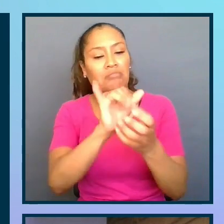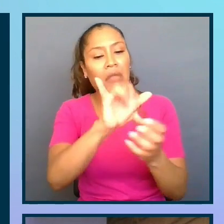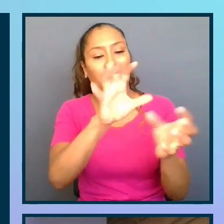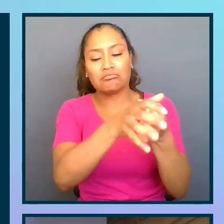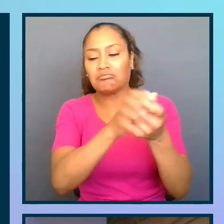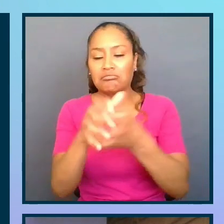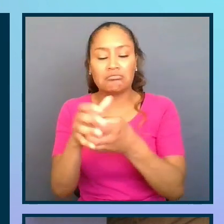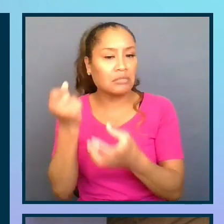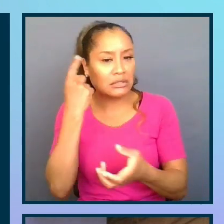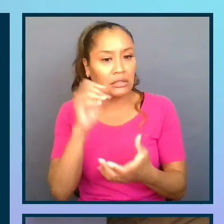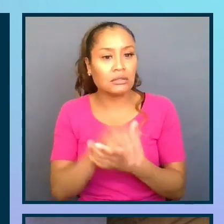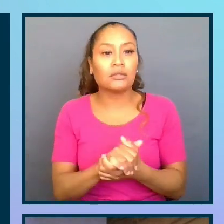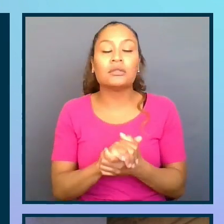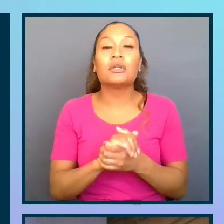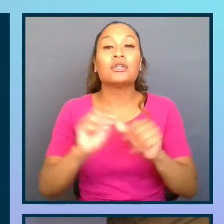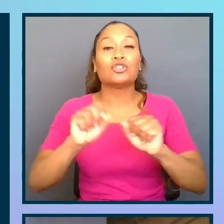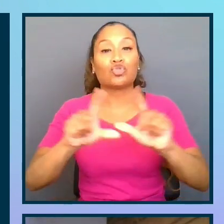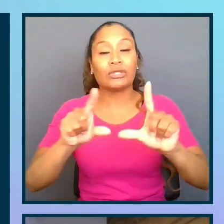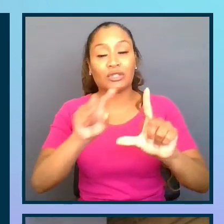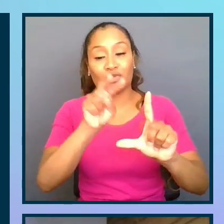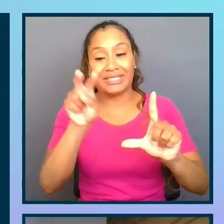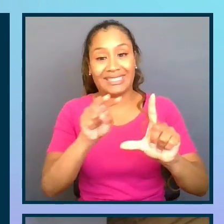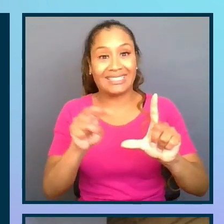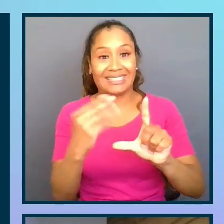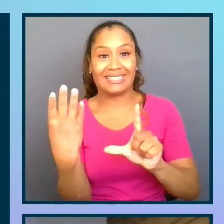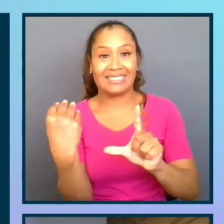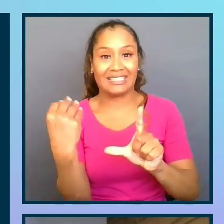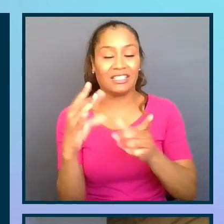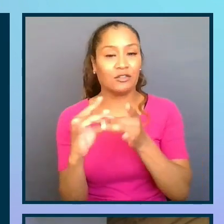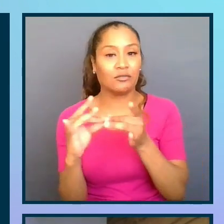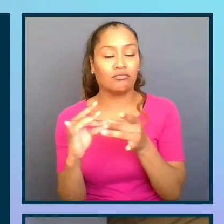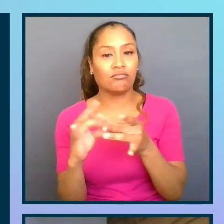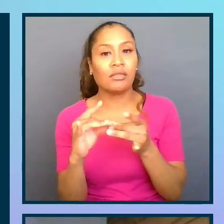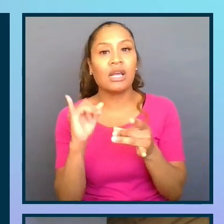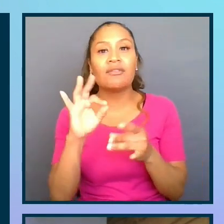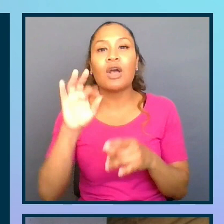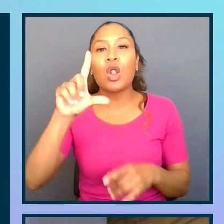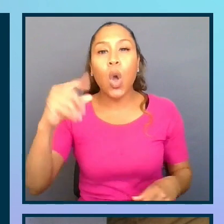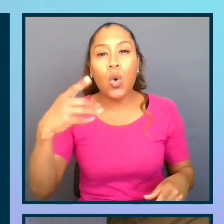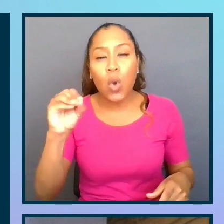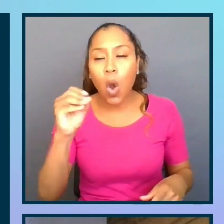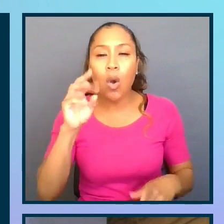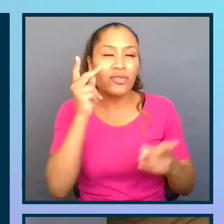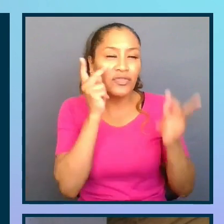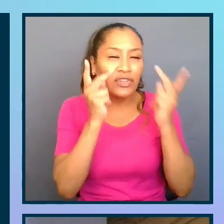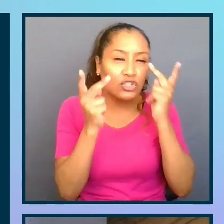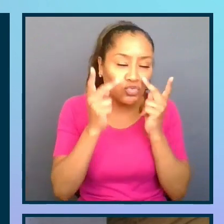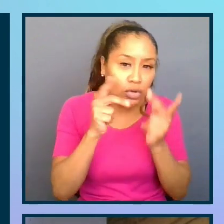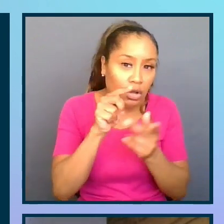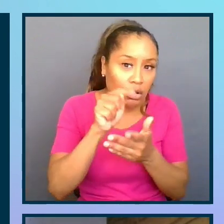Screen reader announcements, particularly if there's any sort of logos or visual aspects that also are conveying meaning